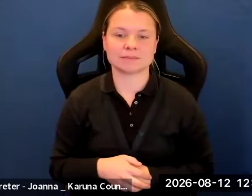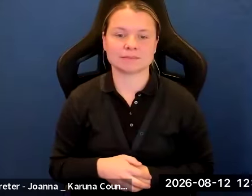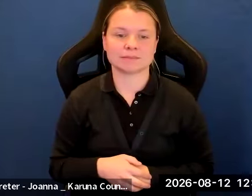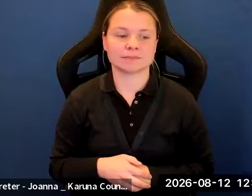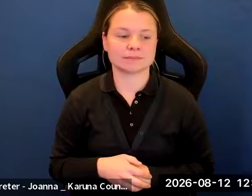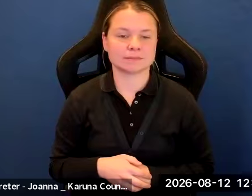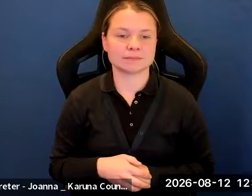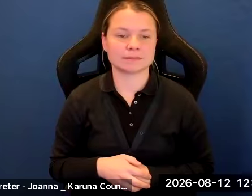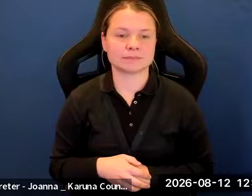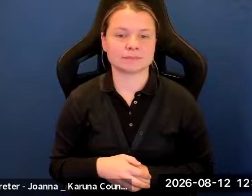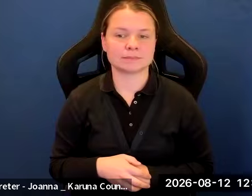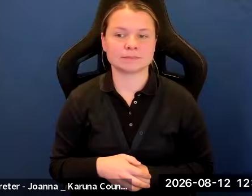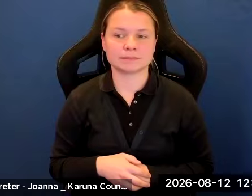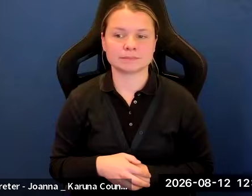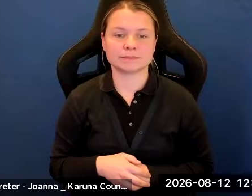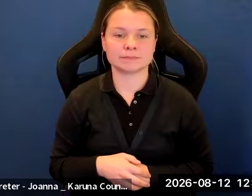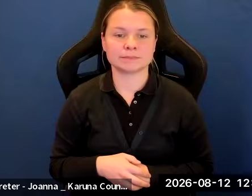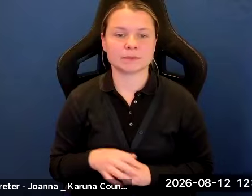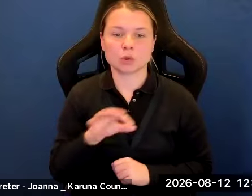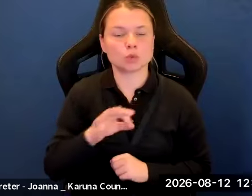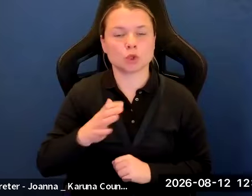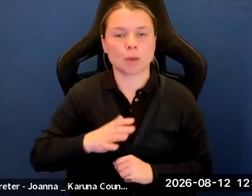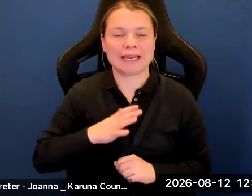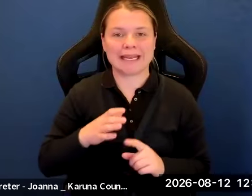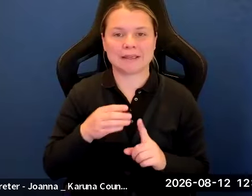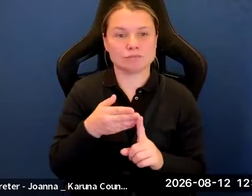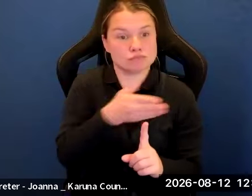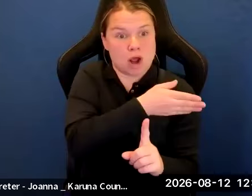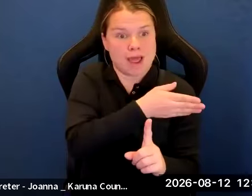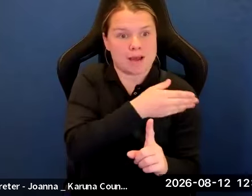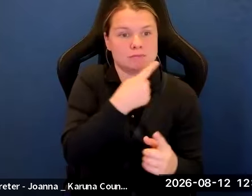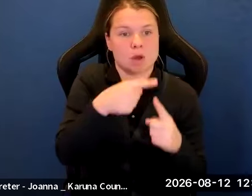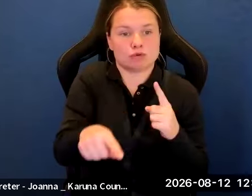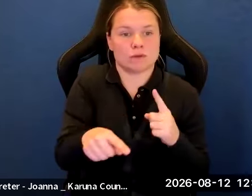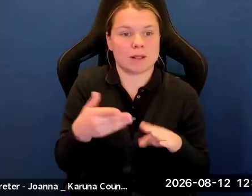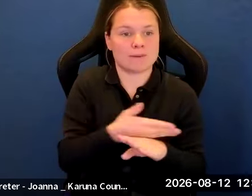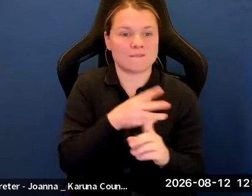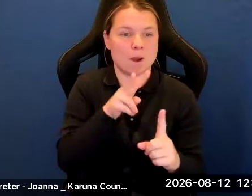outline what you will need to do for ethics but you do not